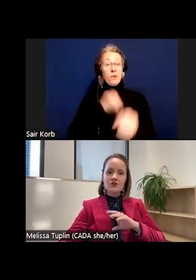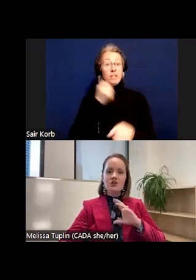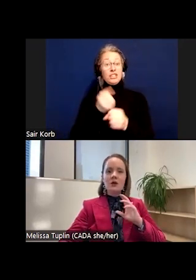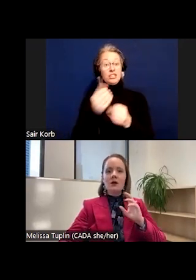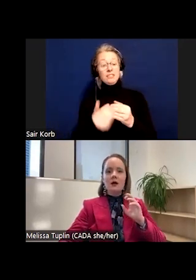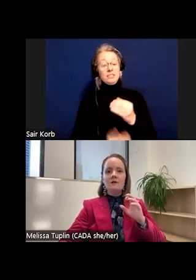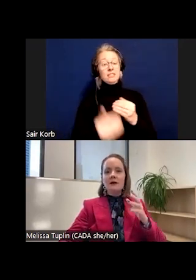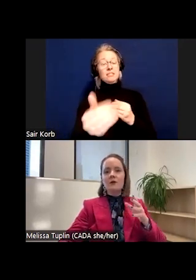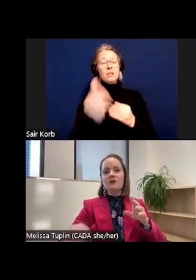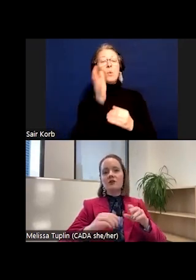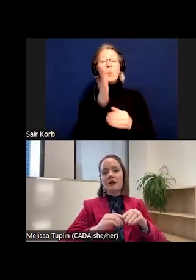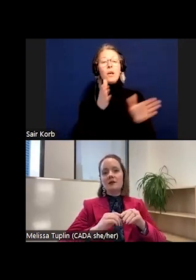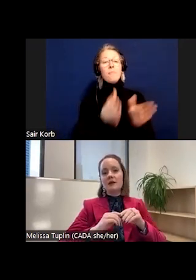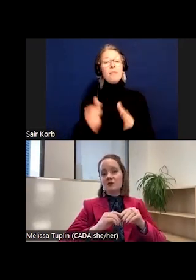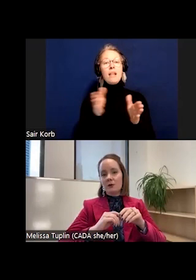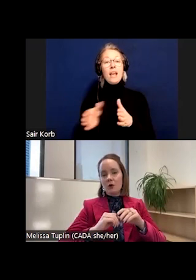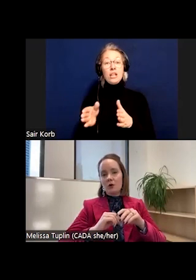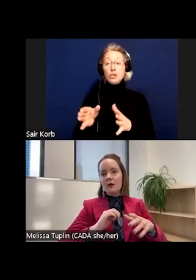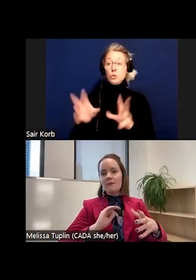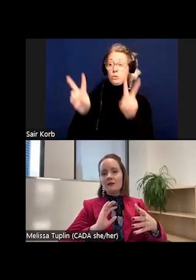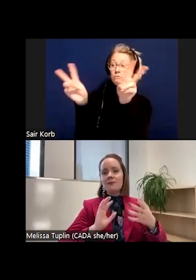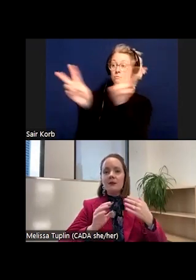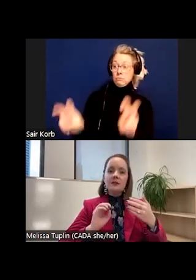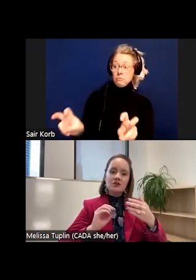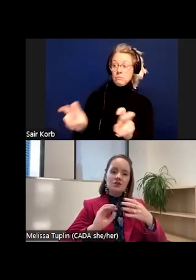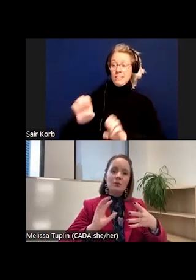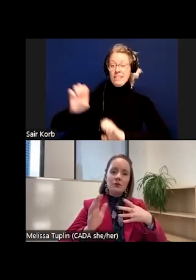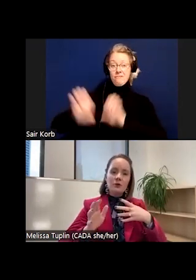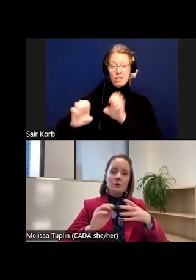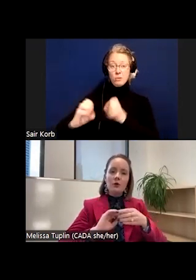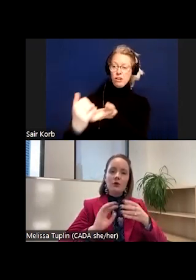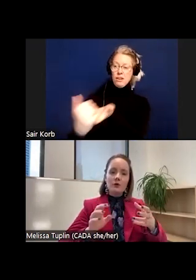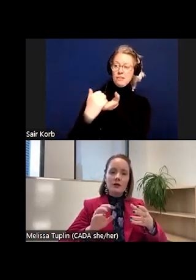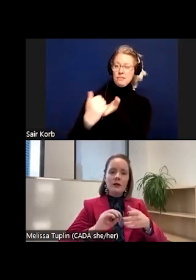research, evaluation and engagement work to be in relationship with you, our community,